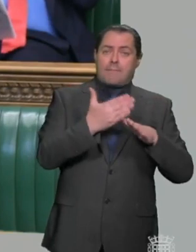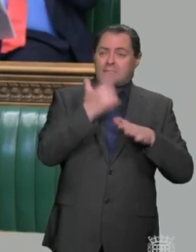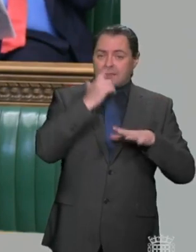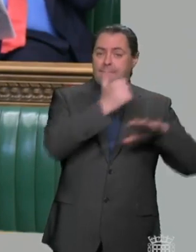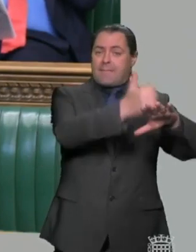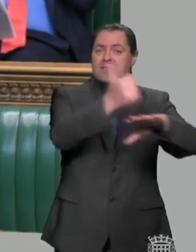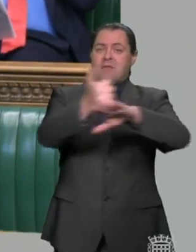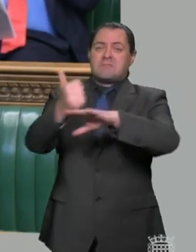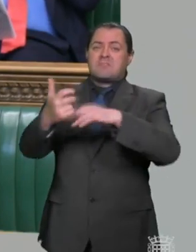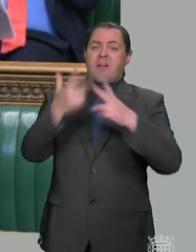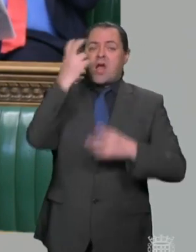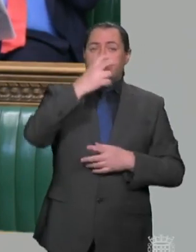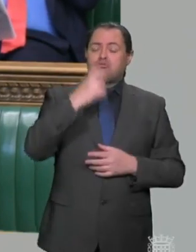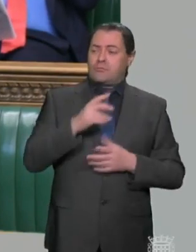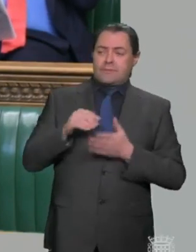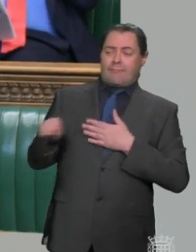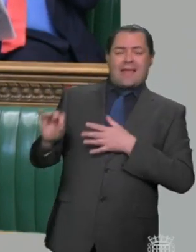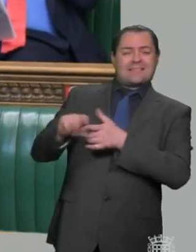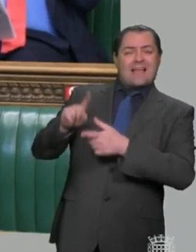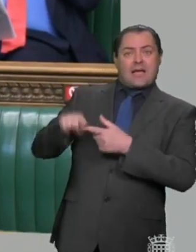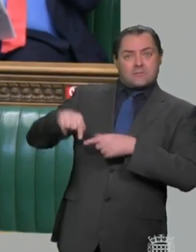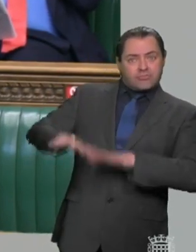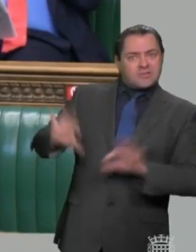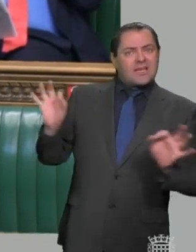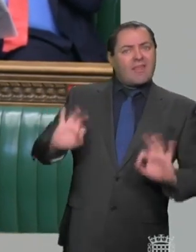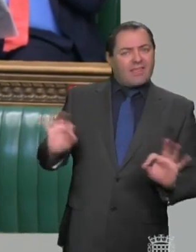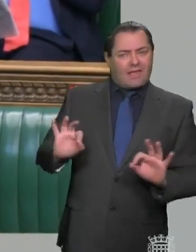It would stop them undercutting British businesses who pay their fair share,